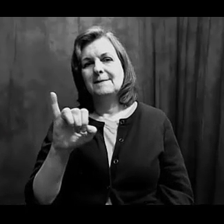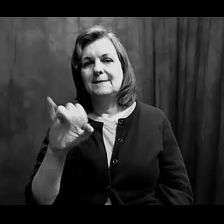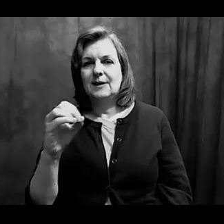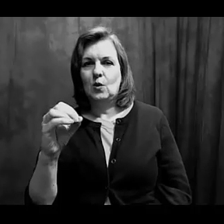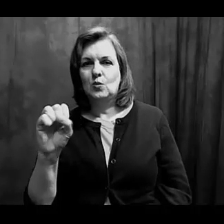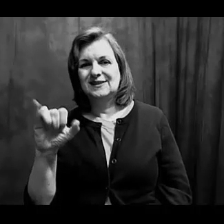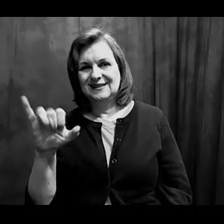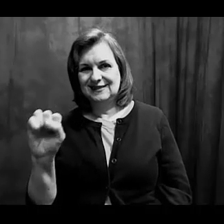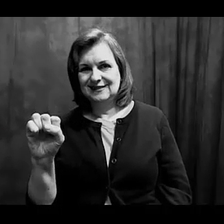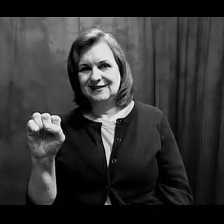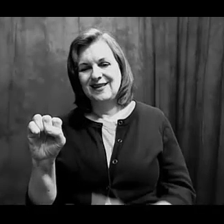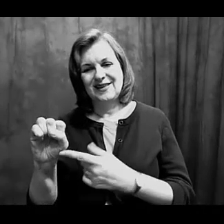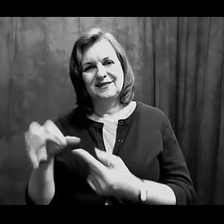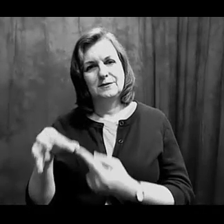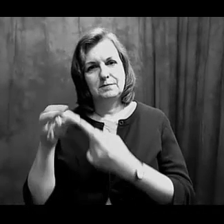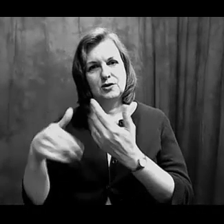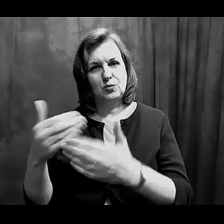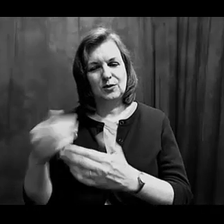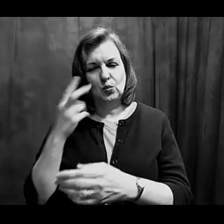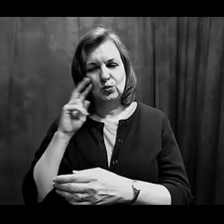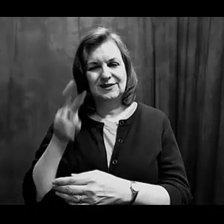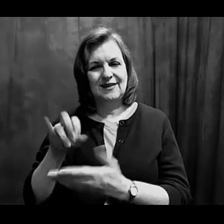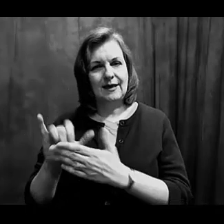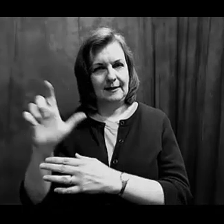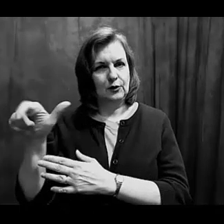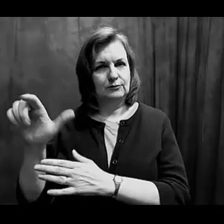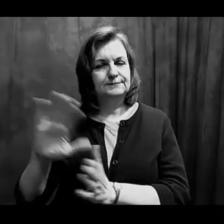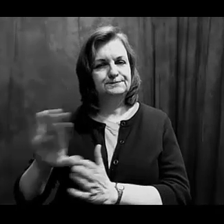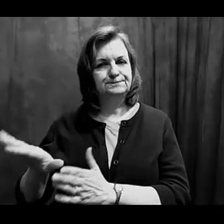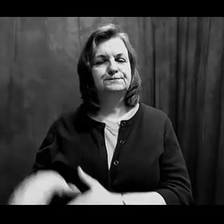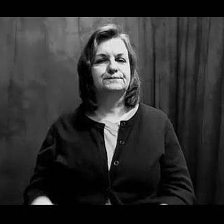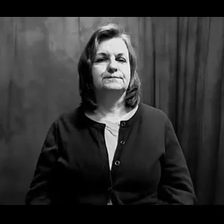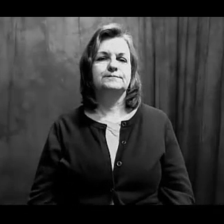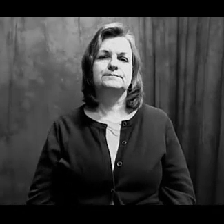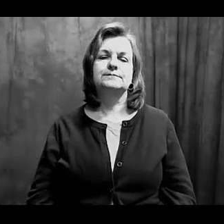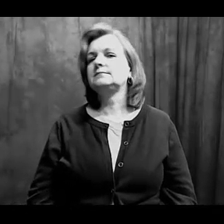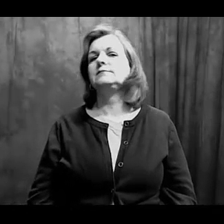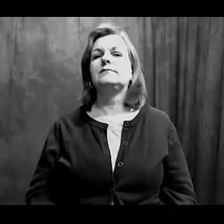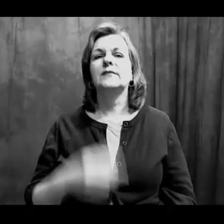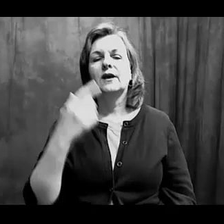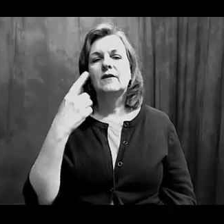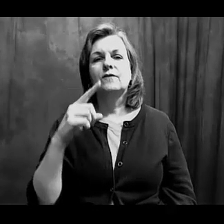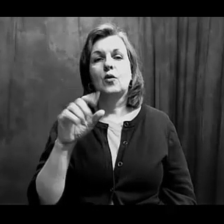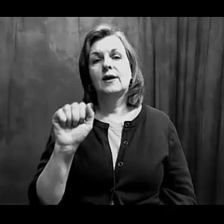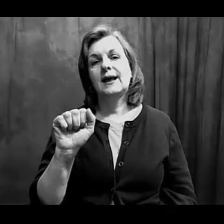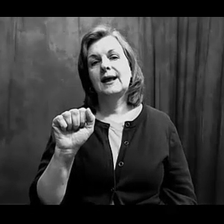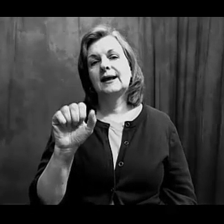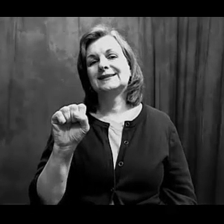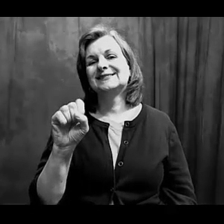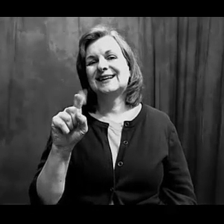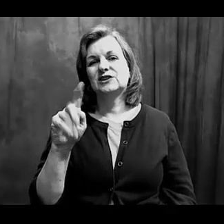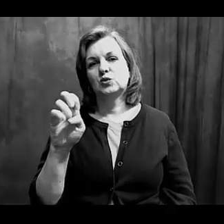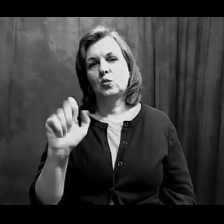and we'll look at that as a special process in a little while so for asexual reproduction